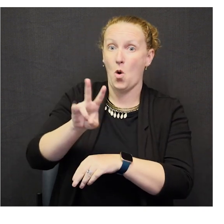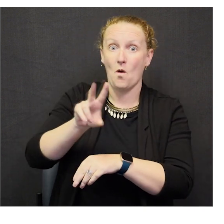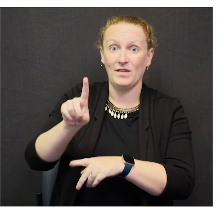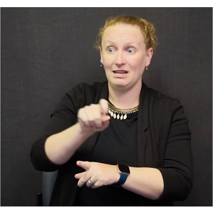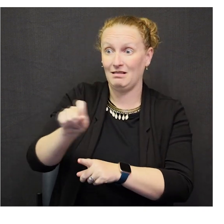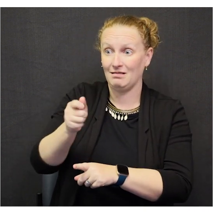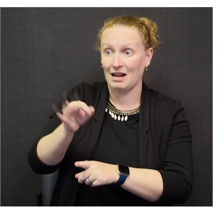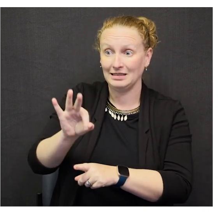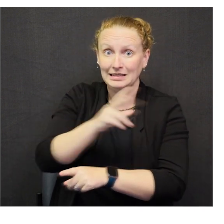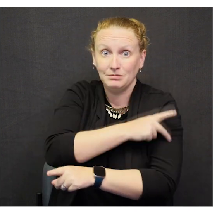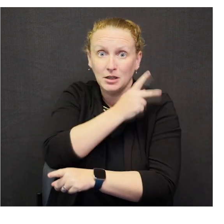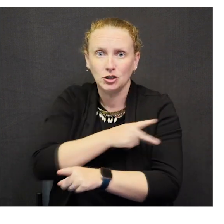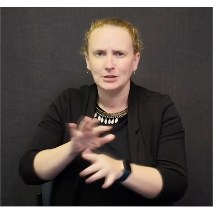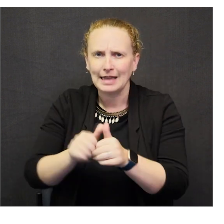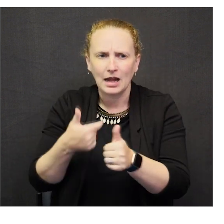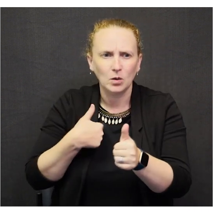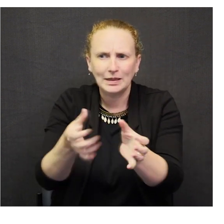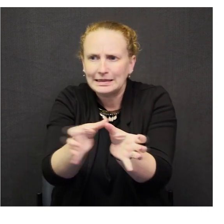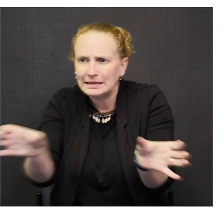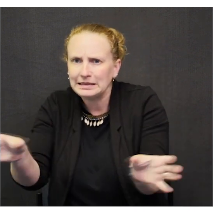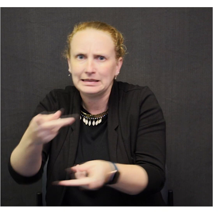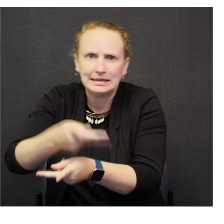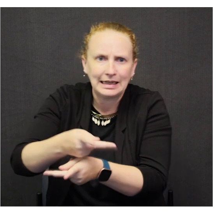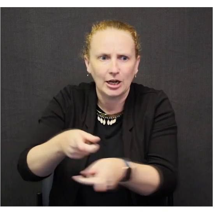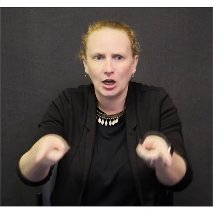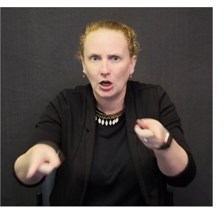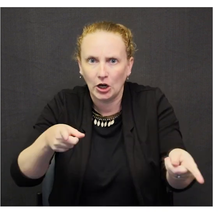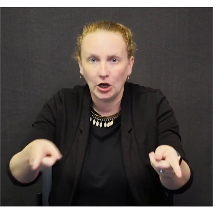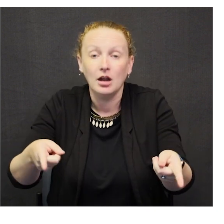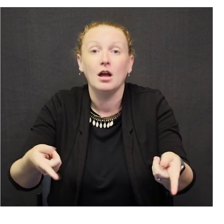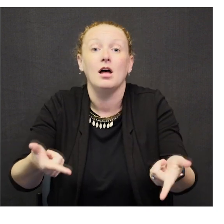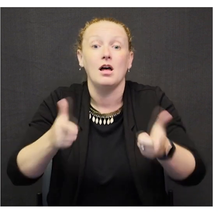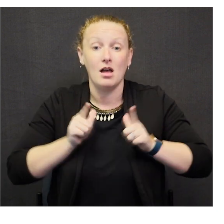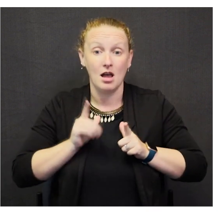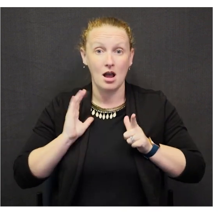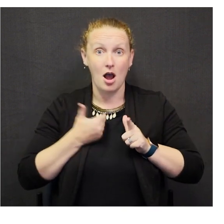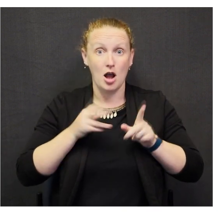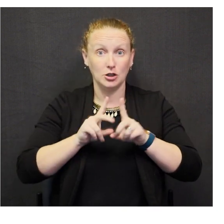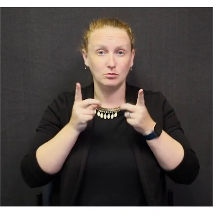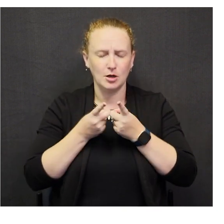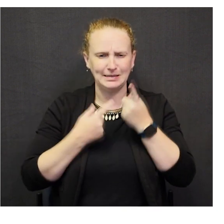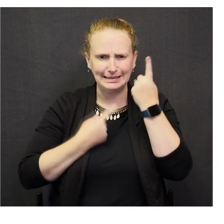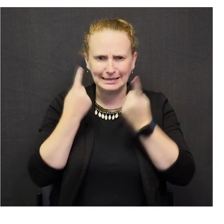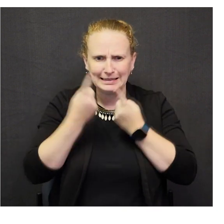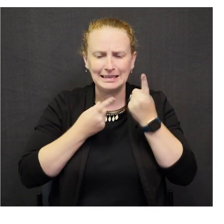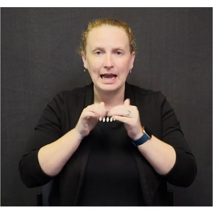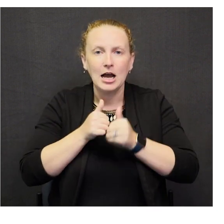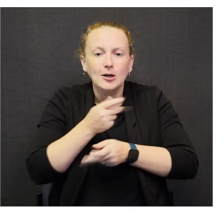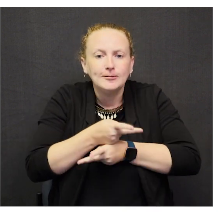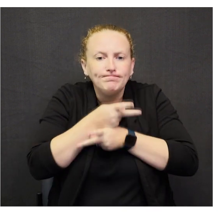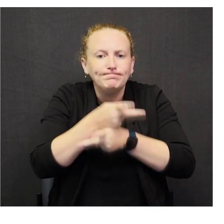in-house. We were particularly concerned about the call center interpreters. They fit the